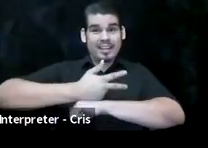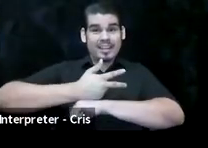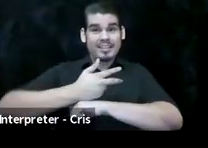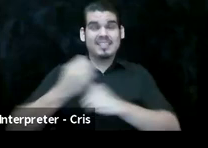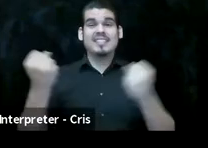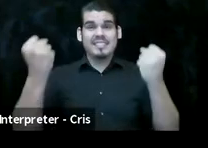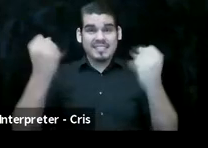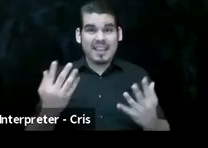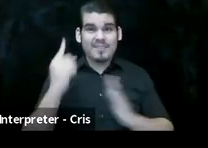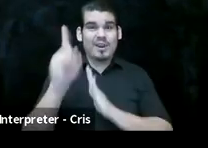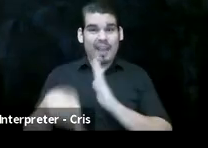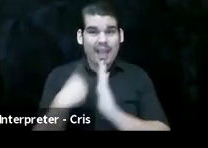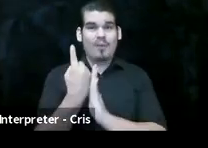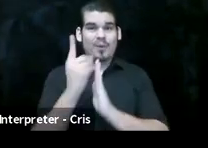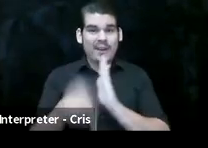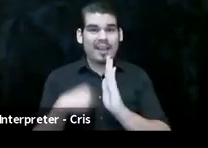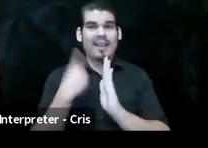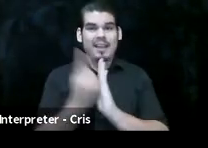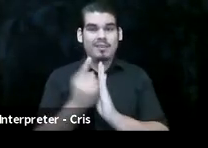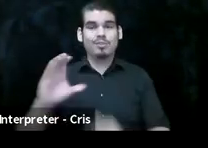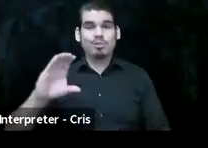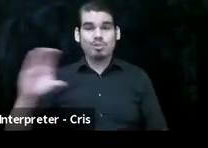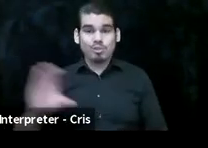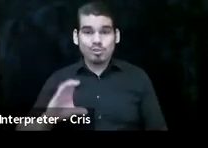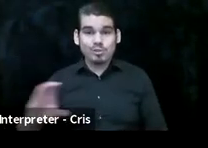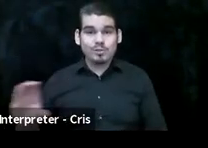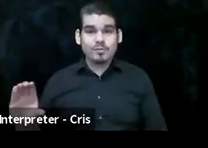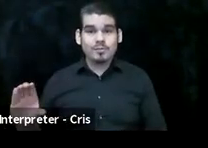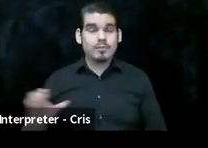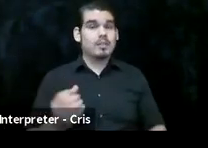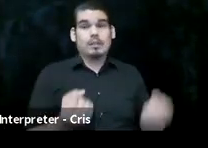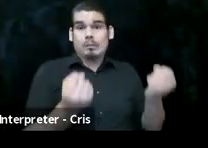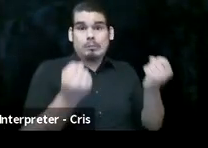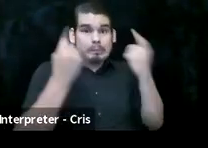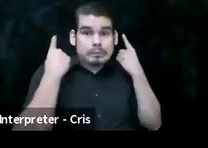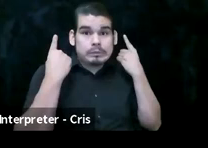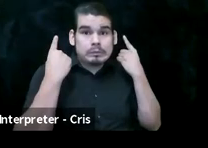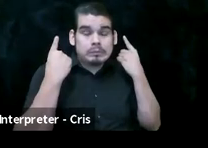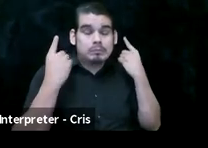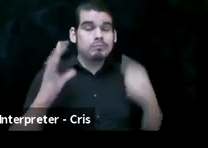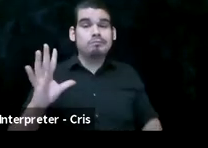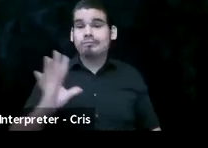RAD Region II: And if you don't know the answer to some thing that's absolutely Okay, too, because you can always ask for clarification as thereto.